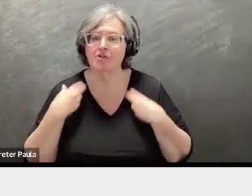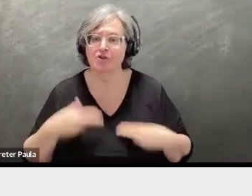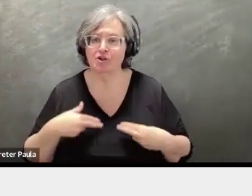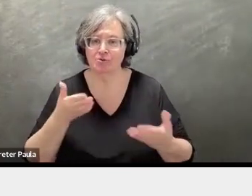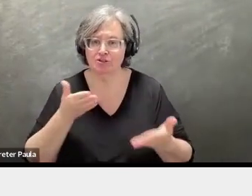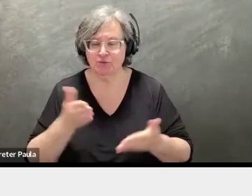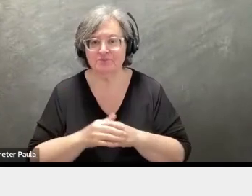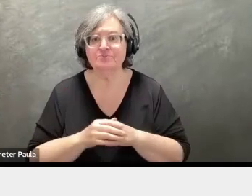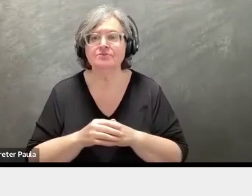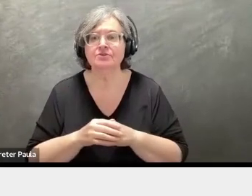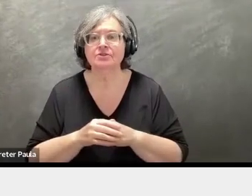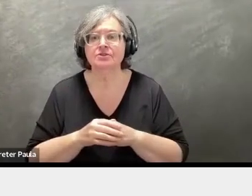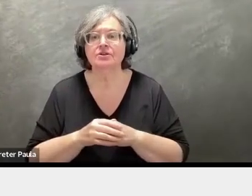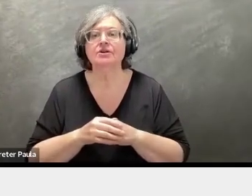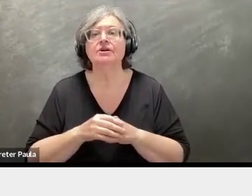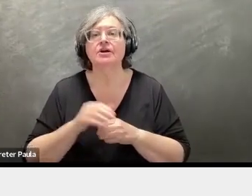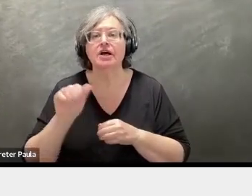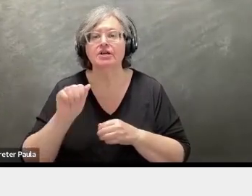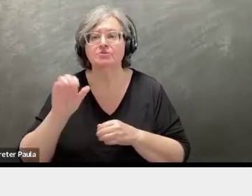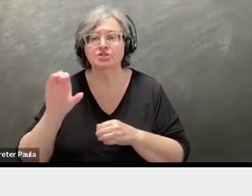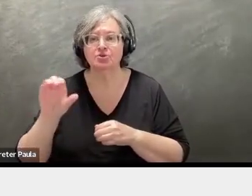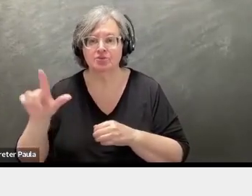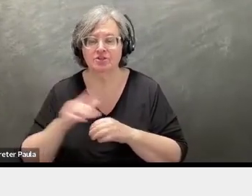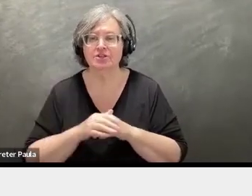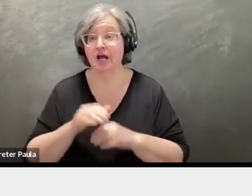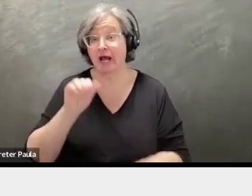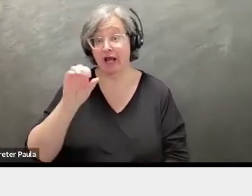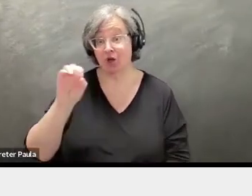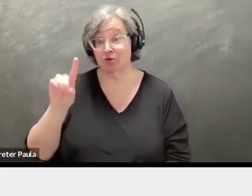Administration for Community Living. Aods mission is to equip